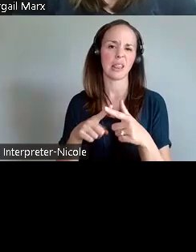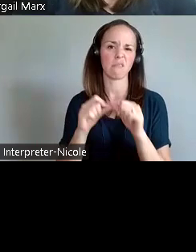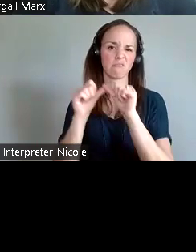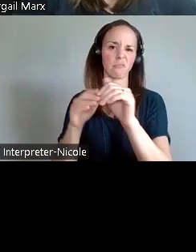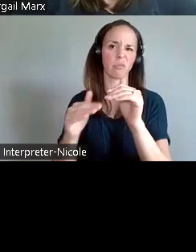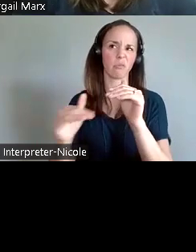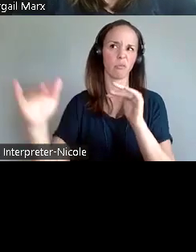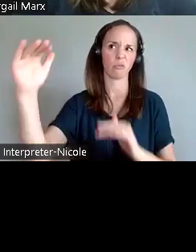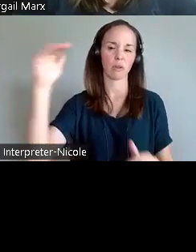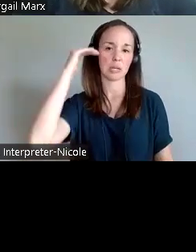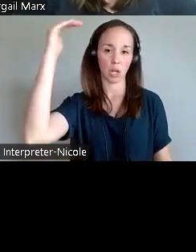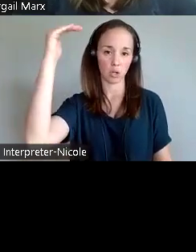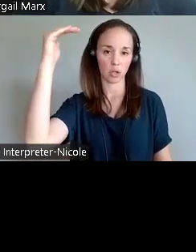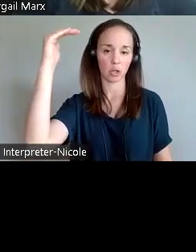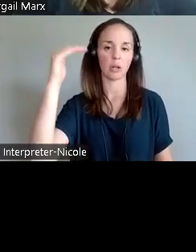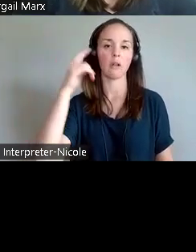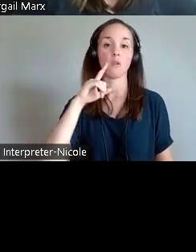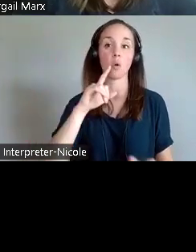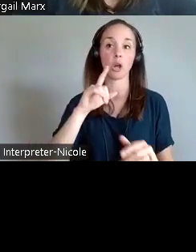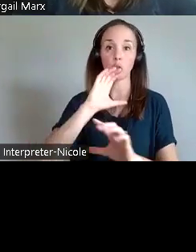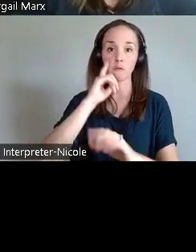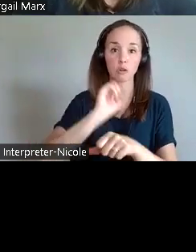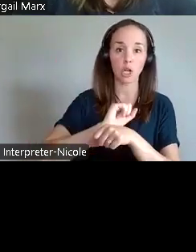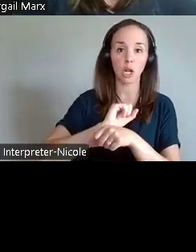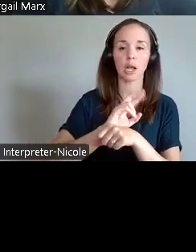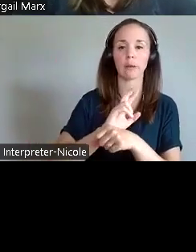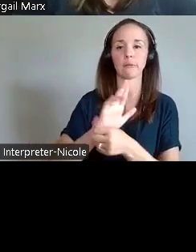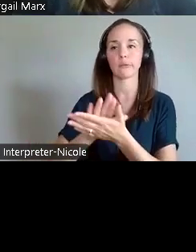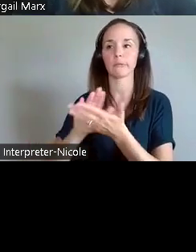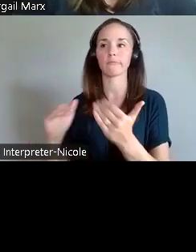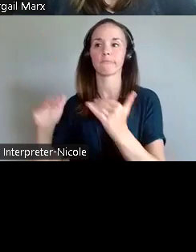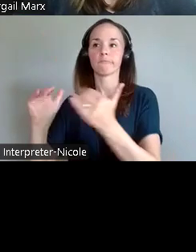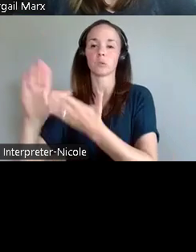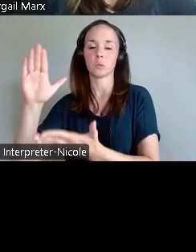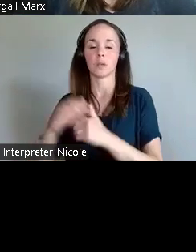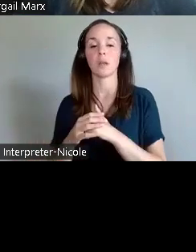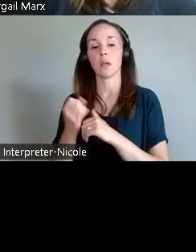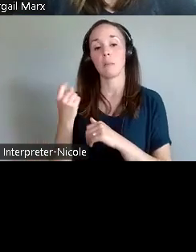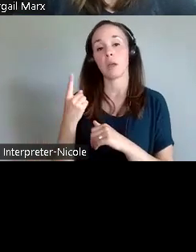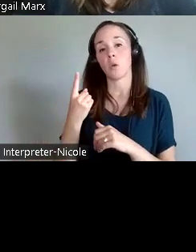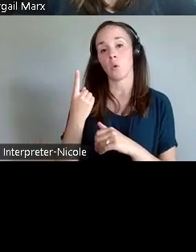those kinds of vocational activities. And one of the tenets of DVR funding is to